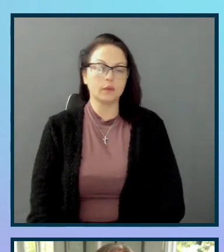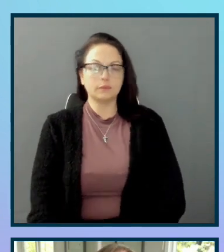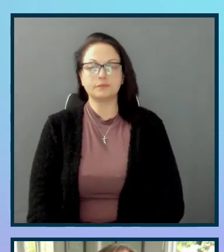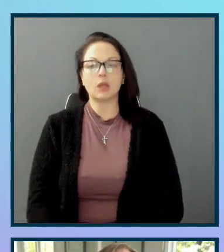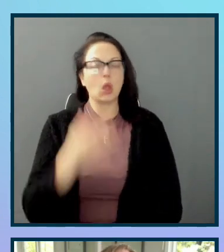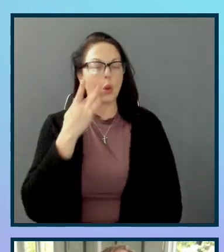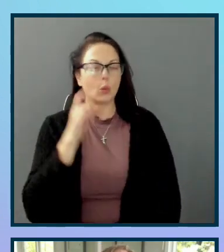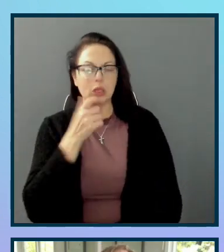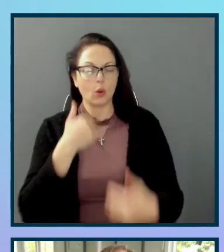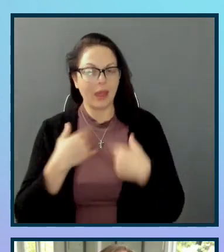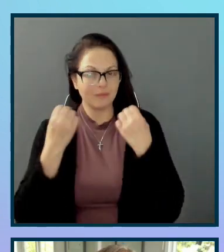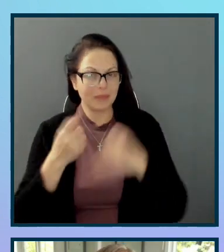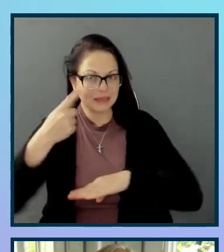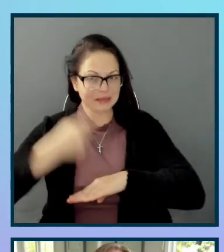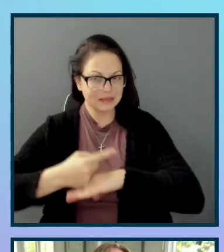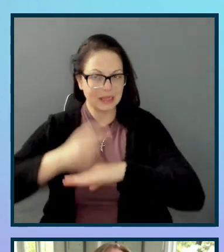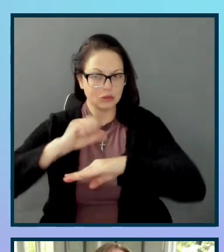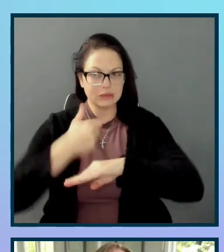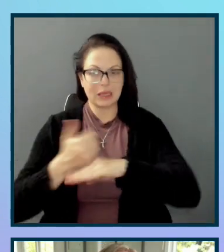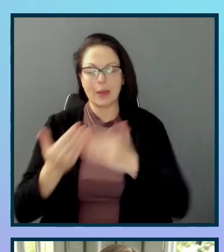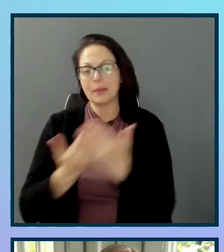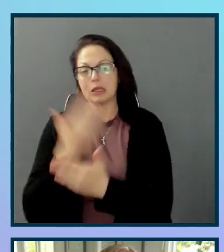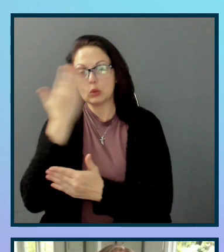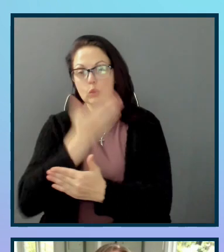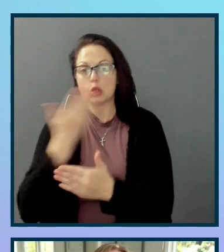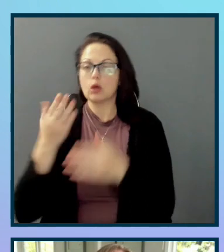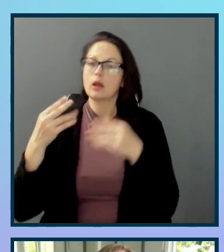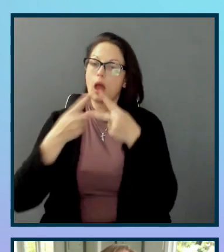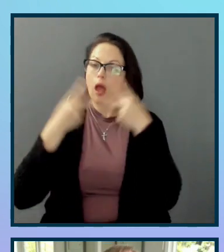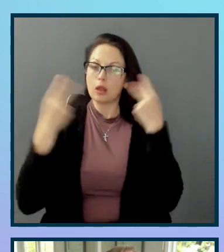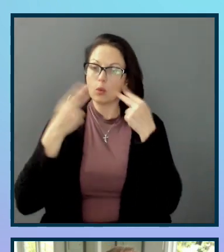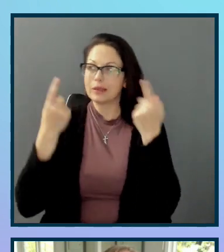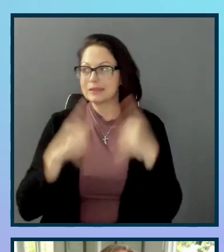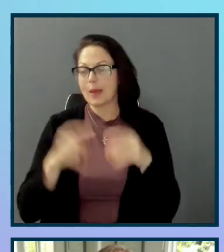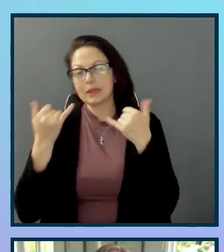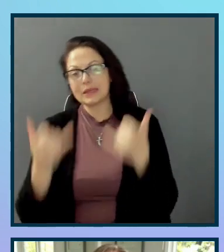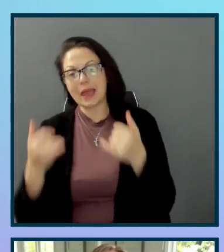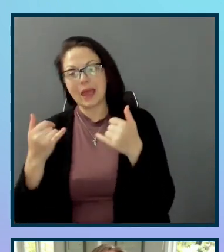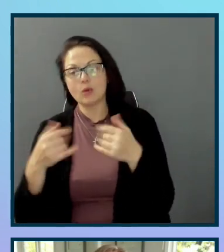Like, Halloween is happening now, sales are happening now. If it's taking you three days